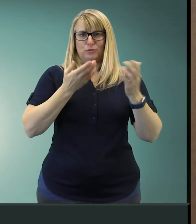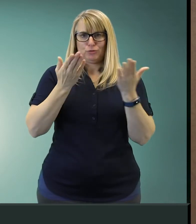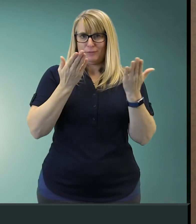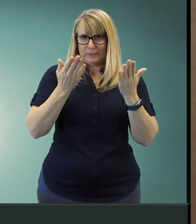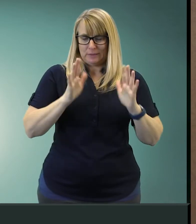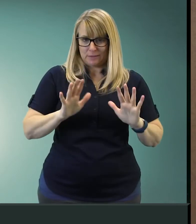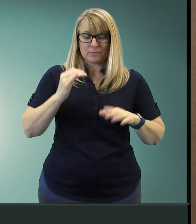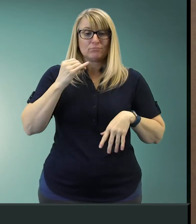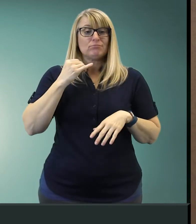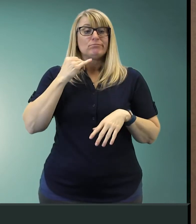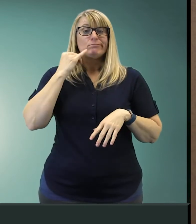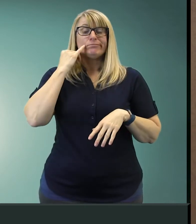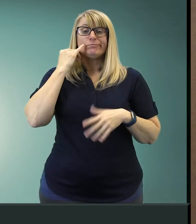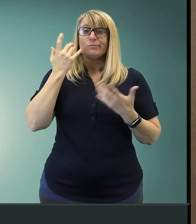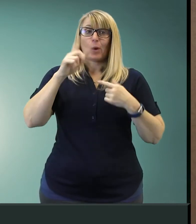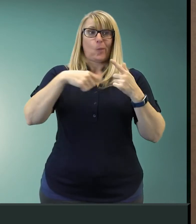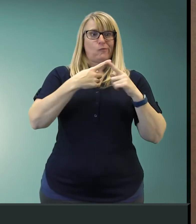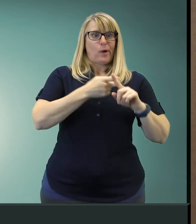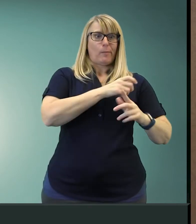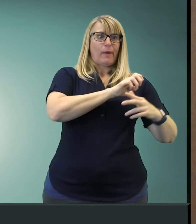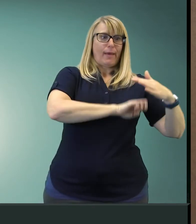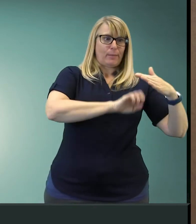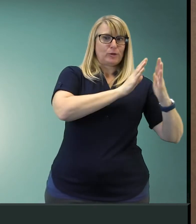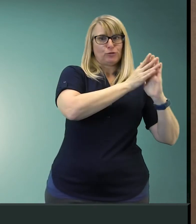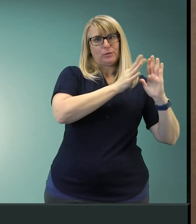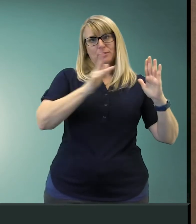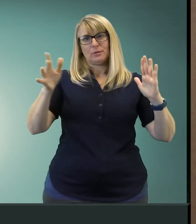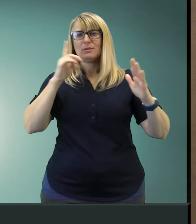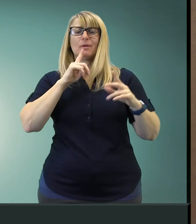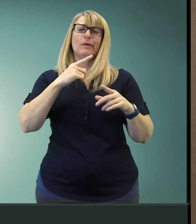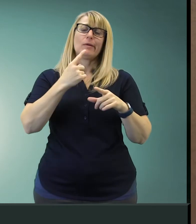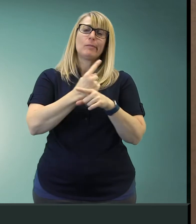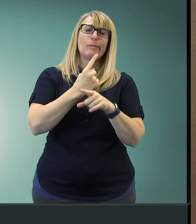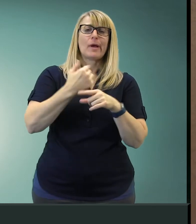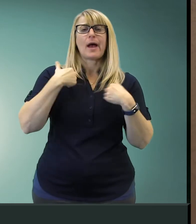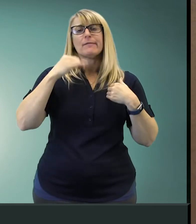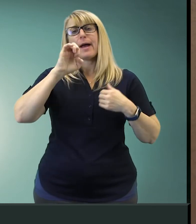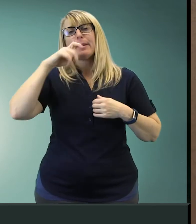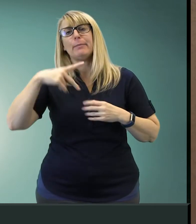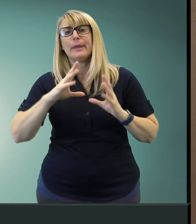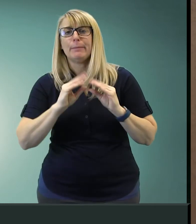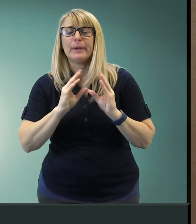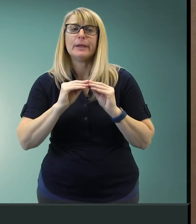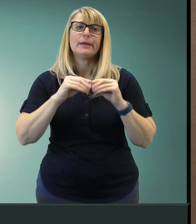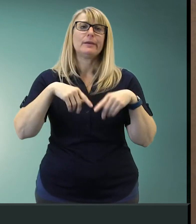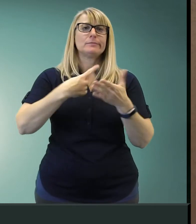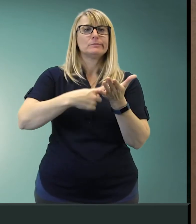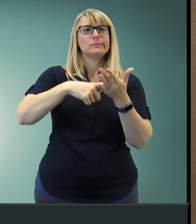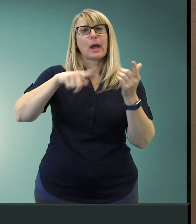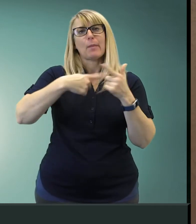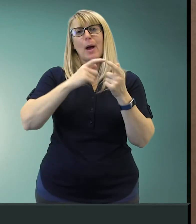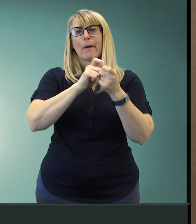because when you're from elementary school up, you're used to IEP meetings, that talk about